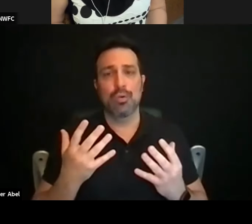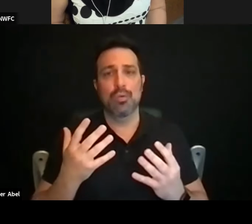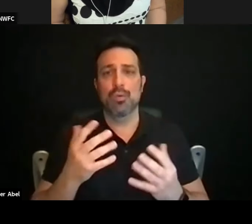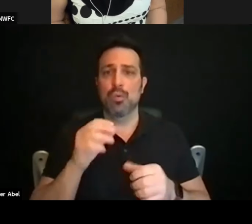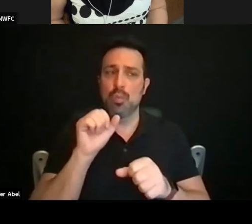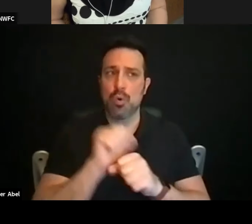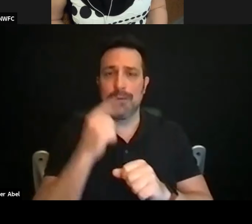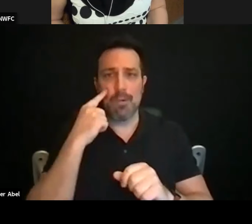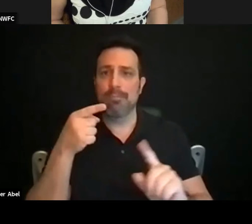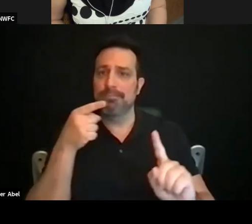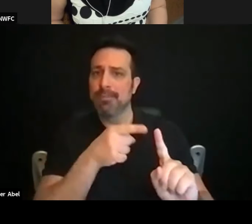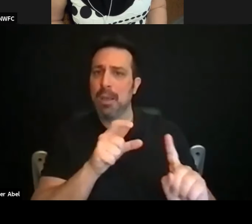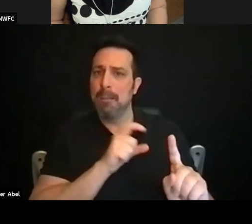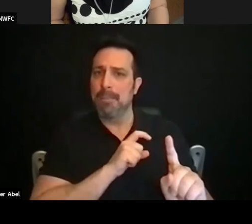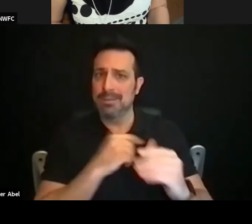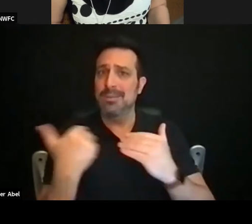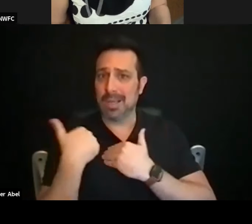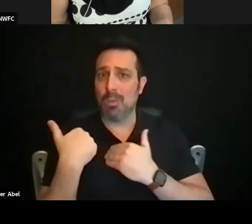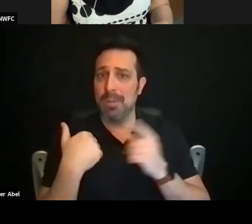for me was to wake up. I started out as a black